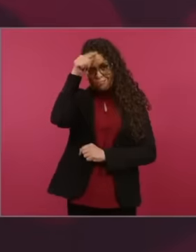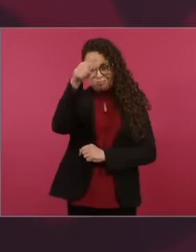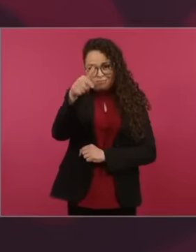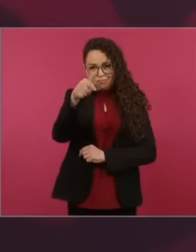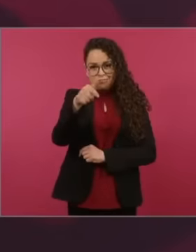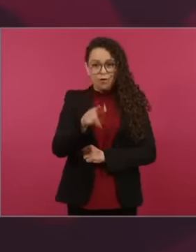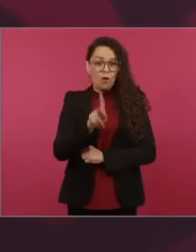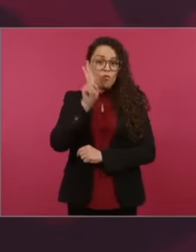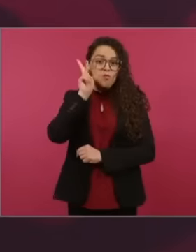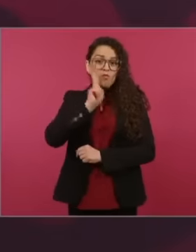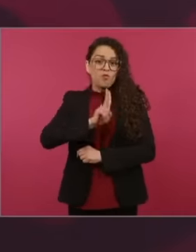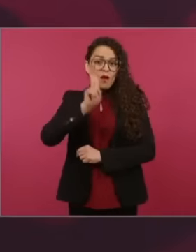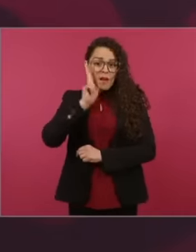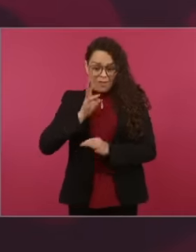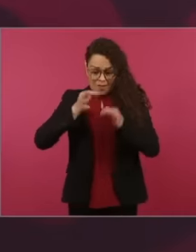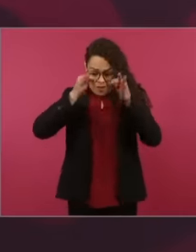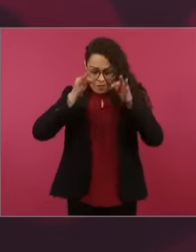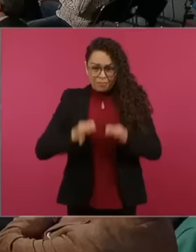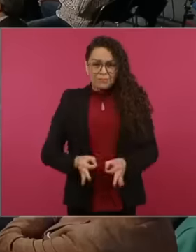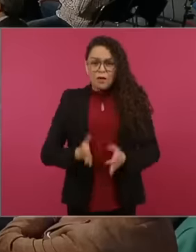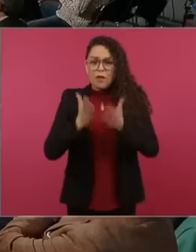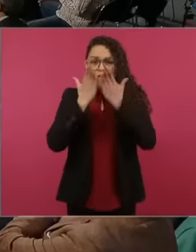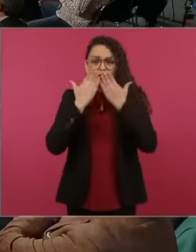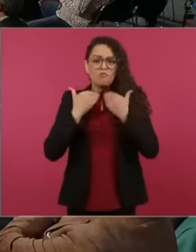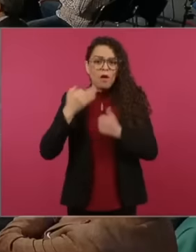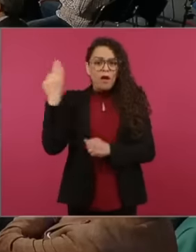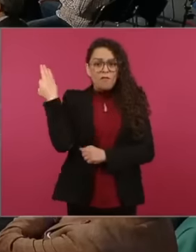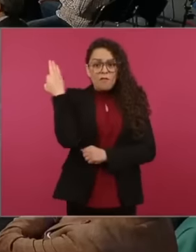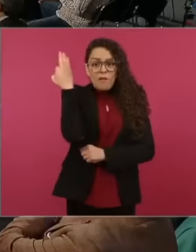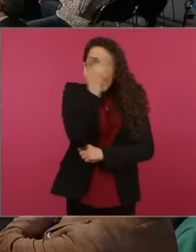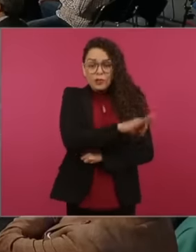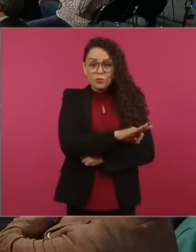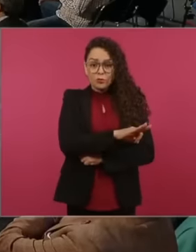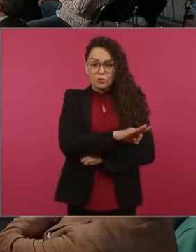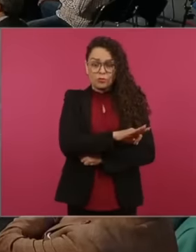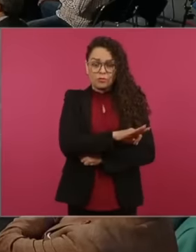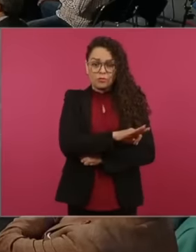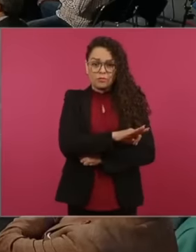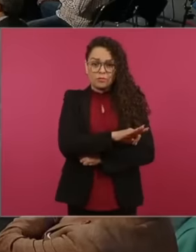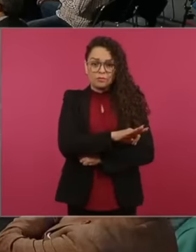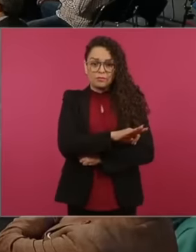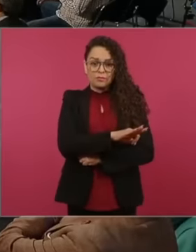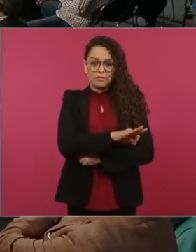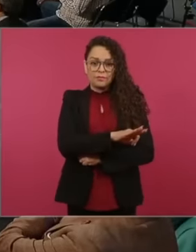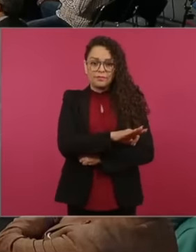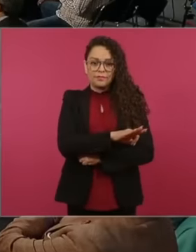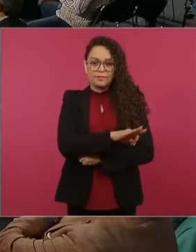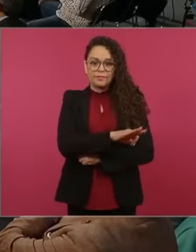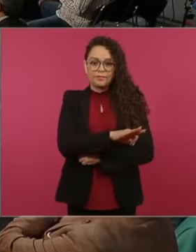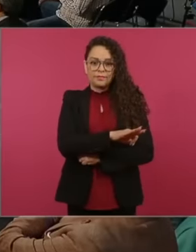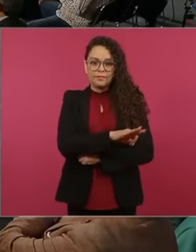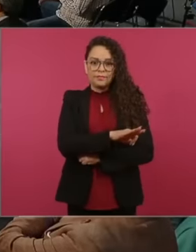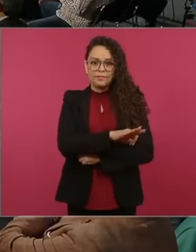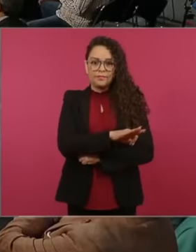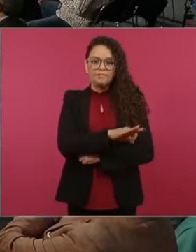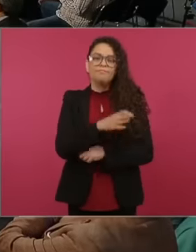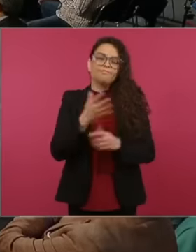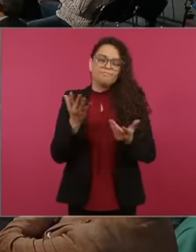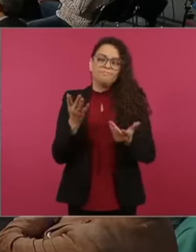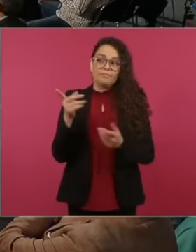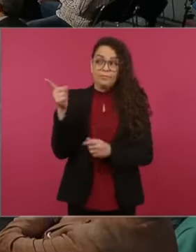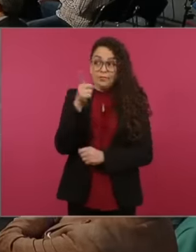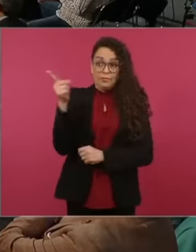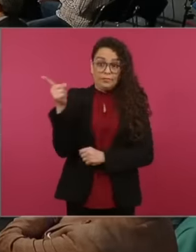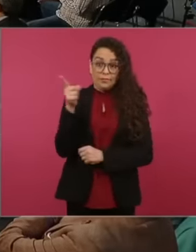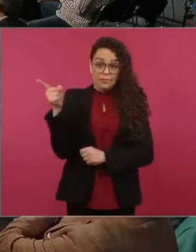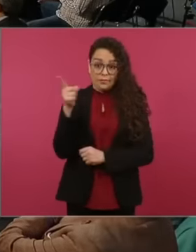fabricated. and we passed They already knew in the United States